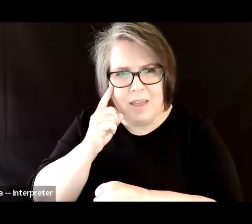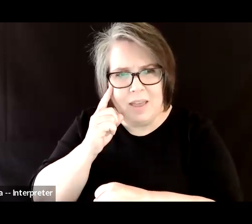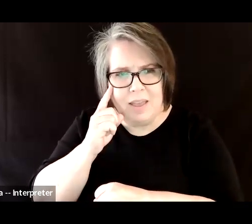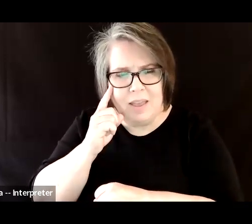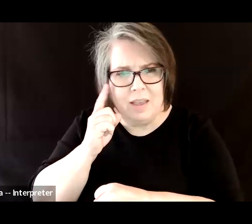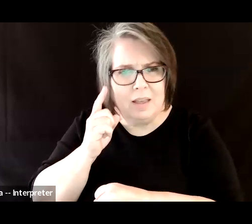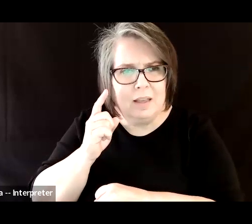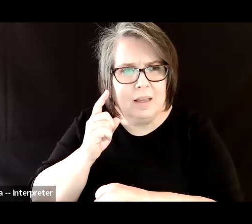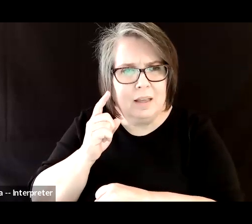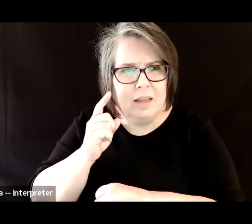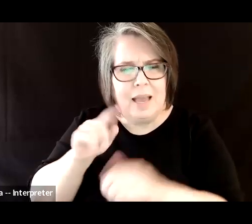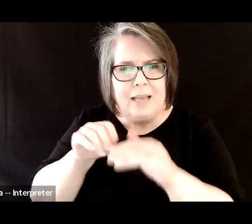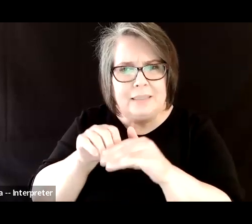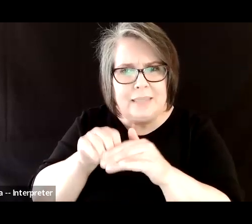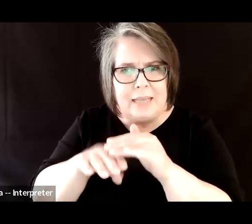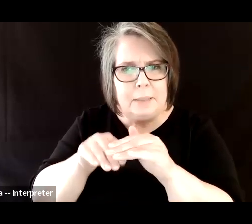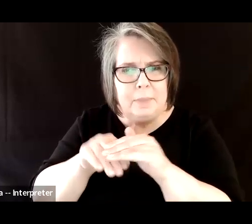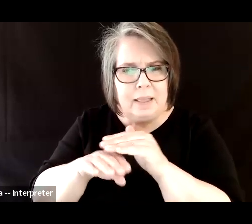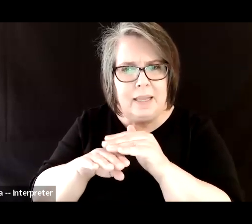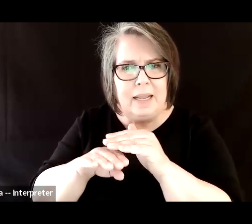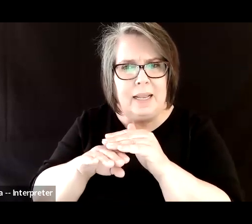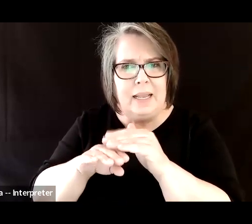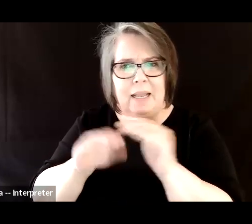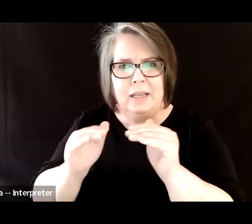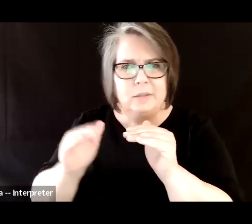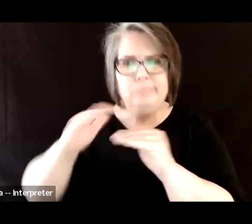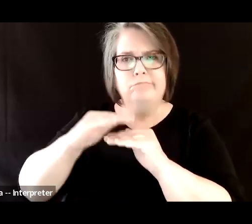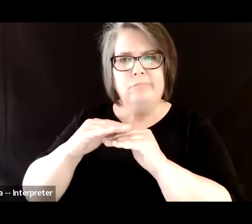true. I think the accessibility piece would outweigh the copyright issues.